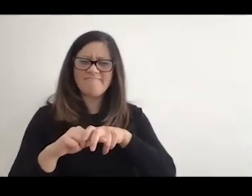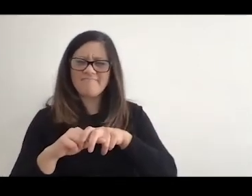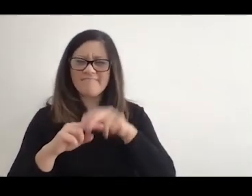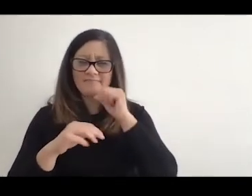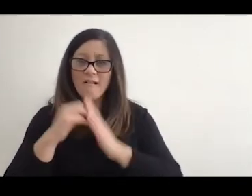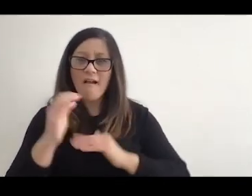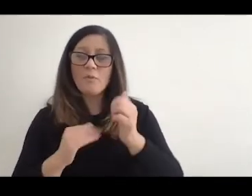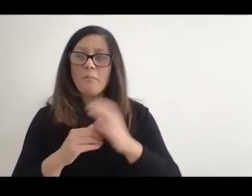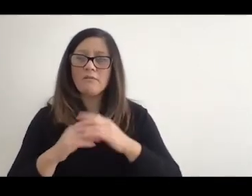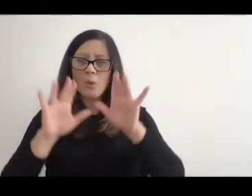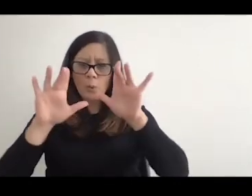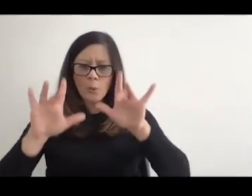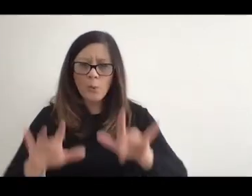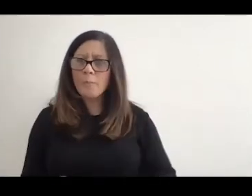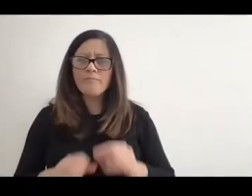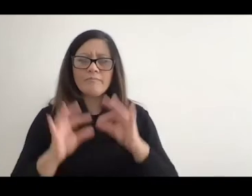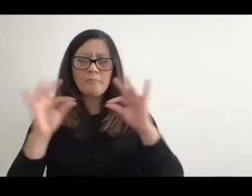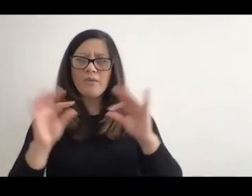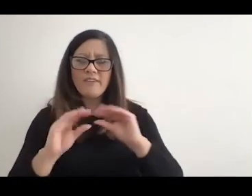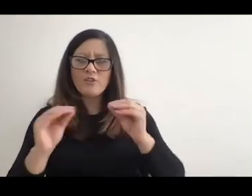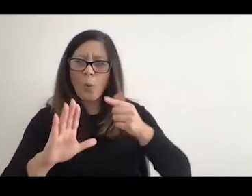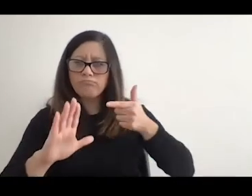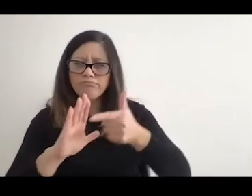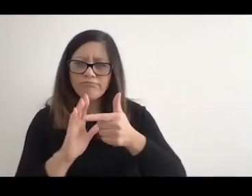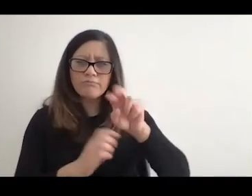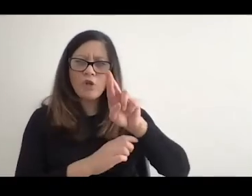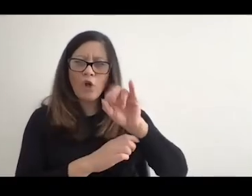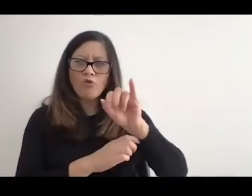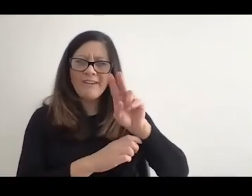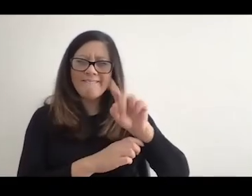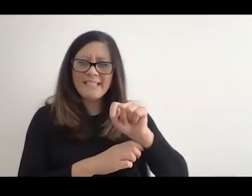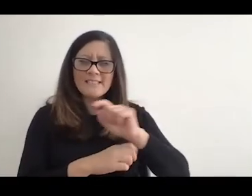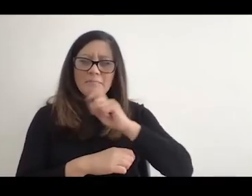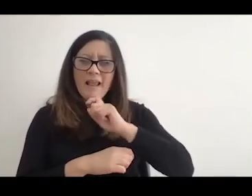I've had people tell me for sitting, and there is no way that they're going